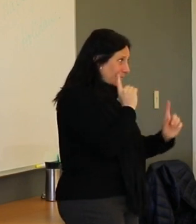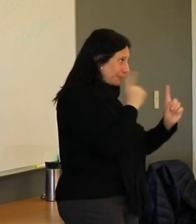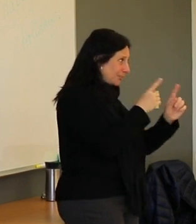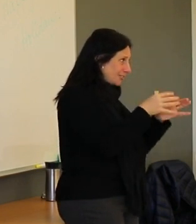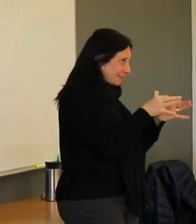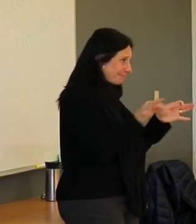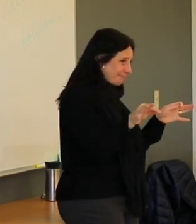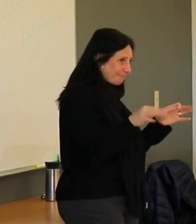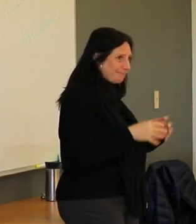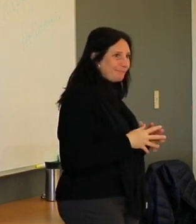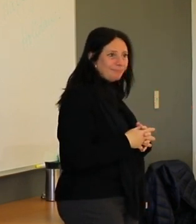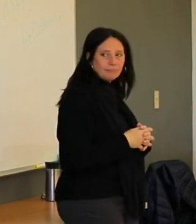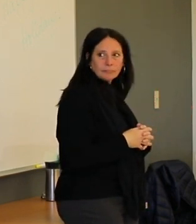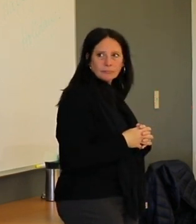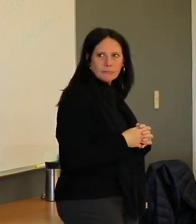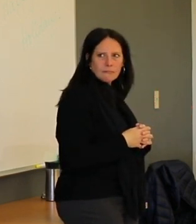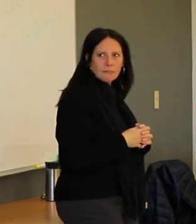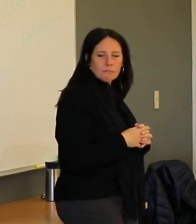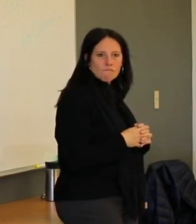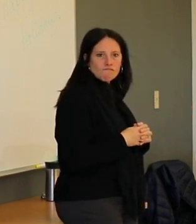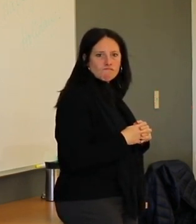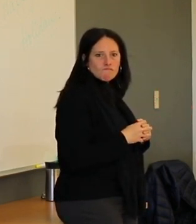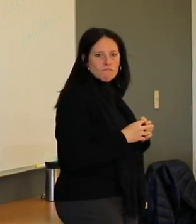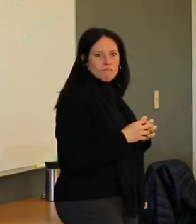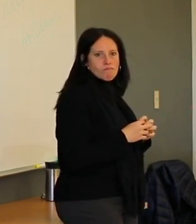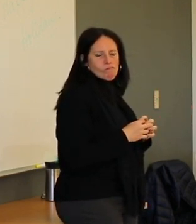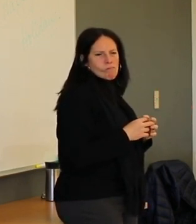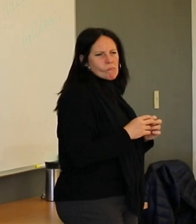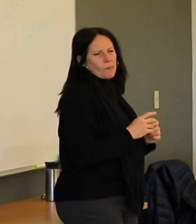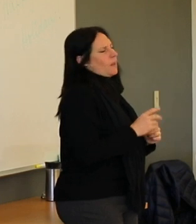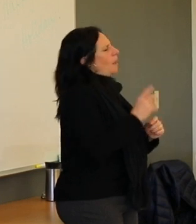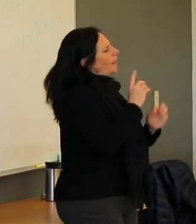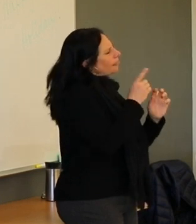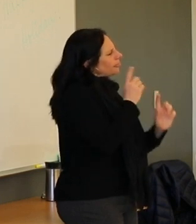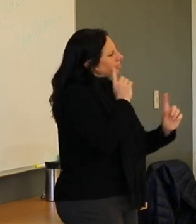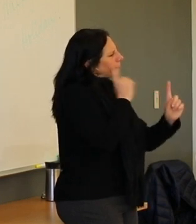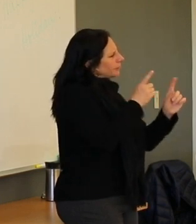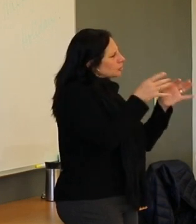One thing about the mission statement. Once you enter something, it's always there,